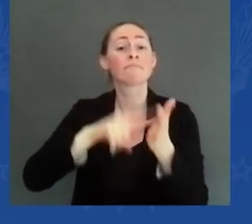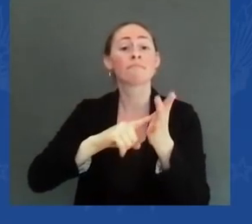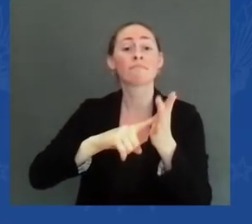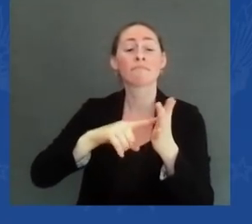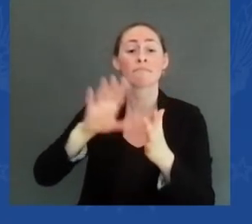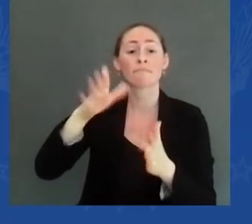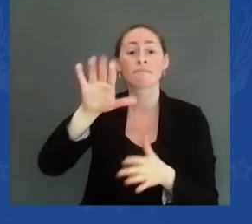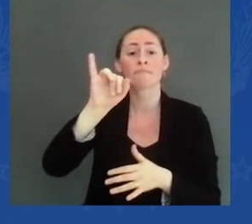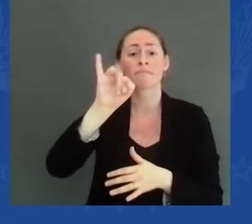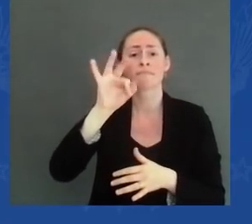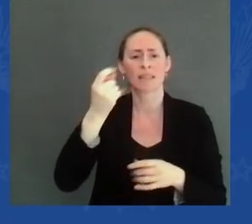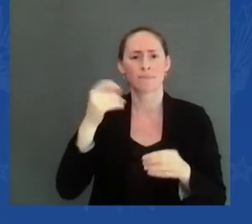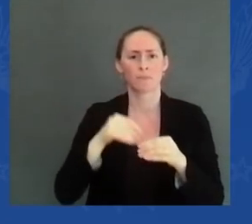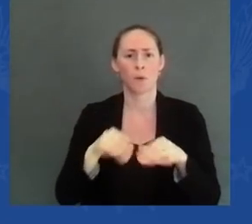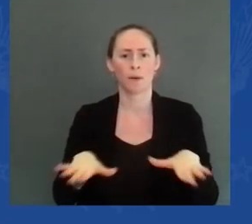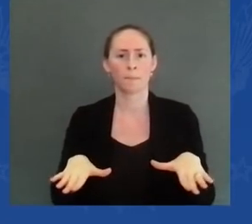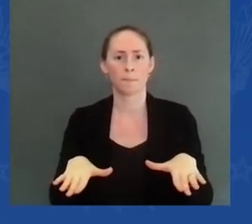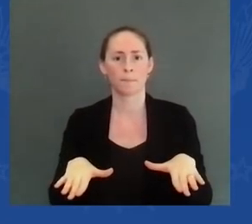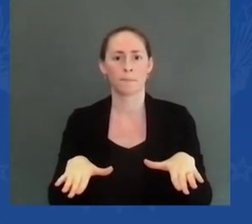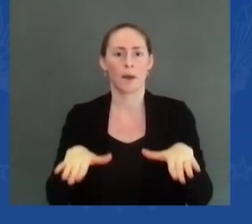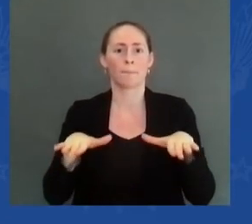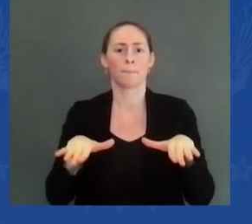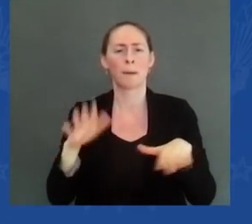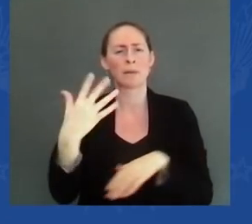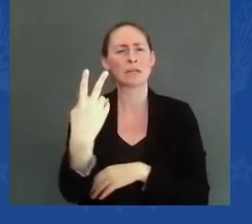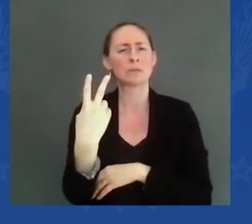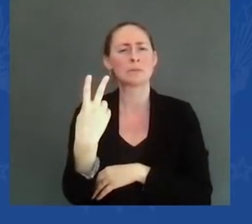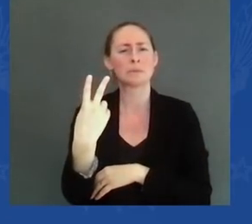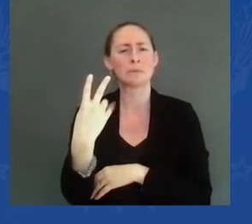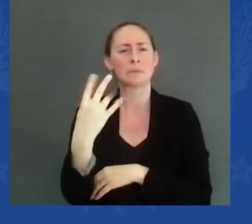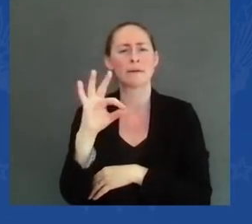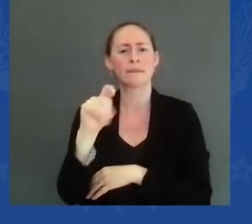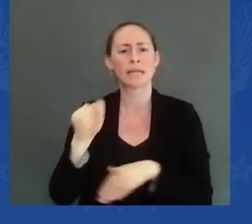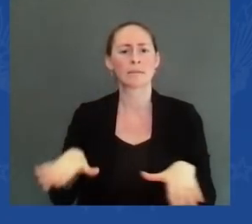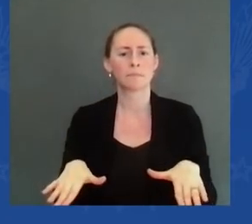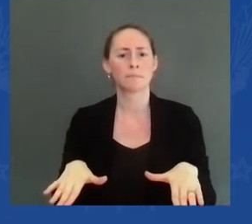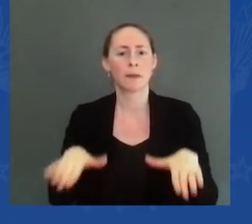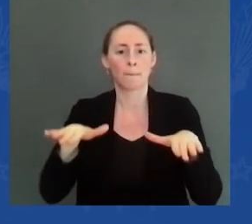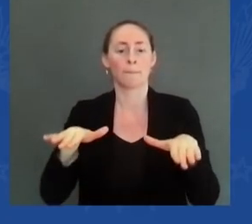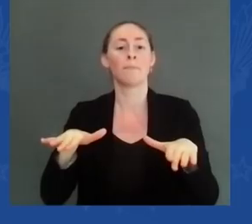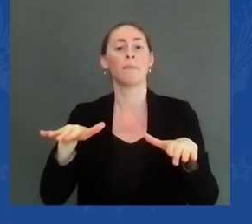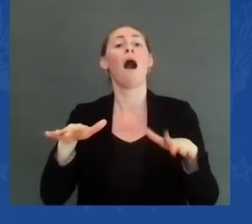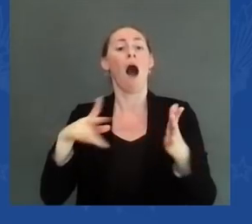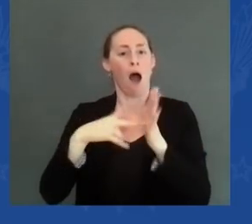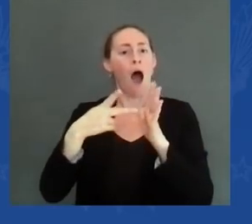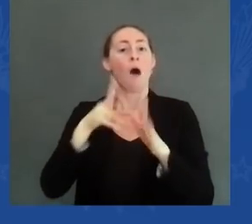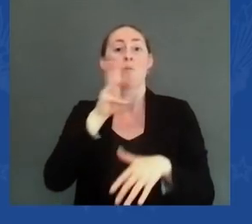sanitations, reduction in the buildup of kindling in our forest, installing electrical lines